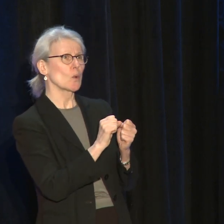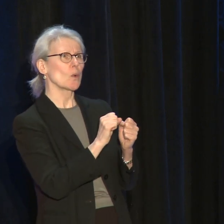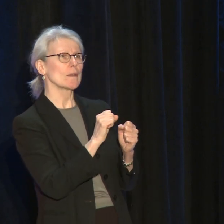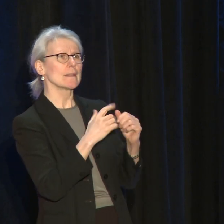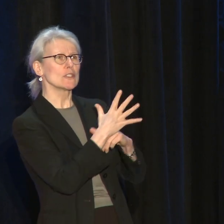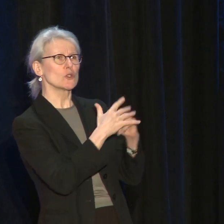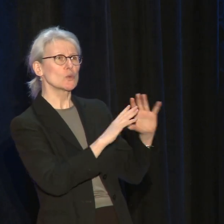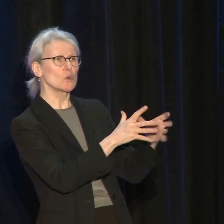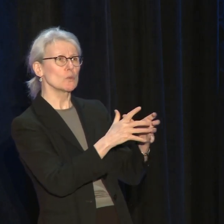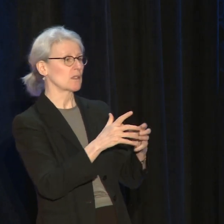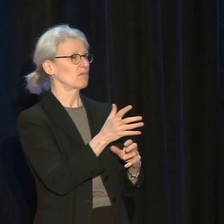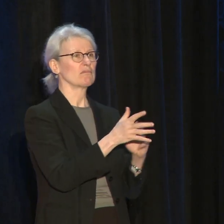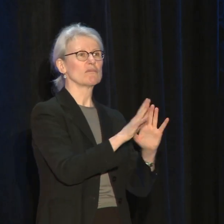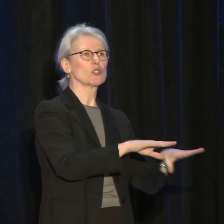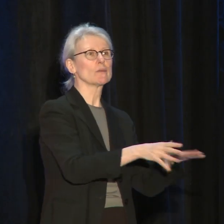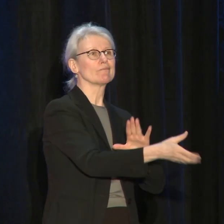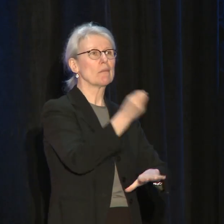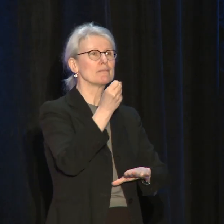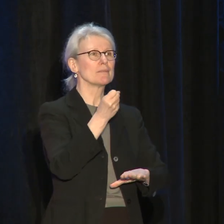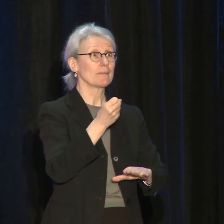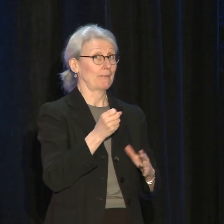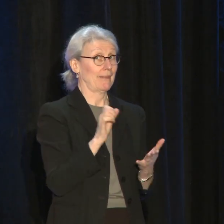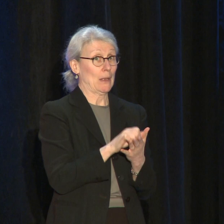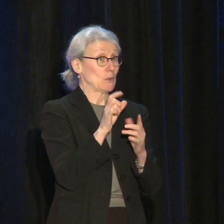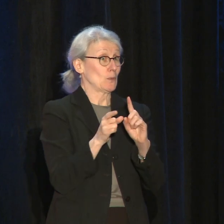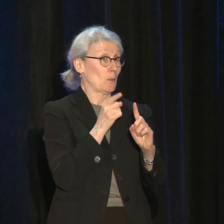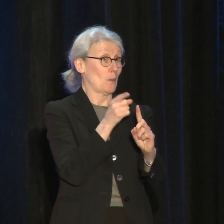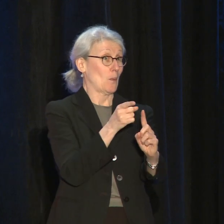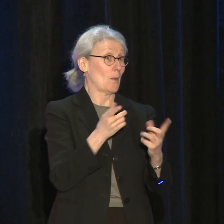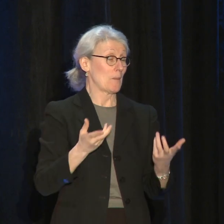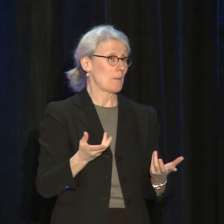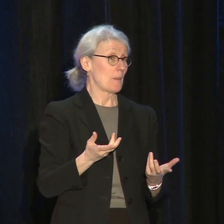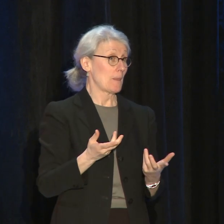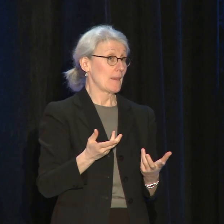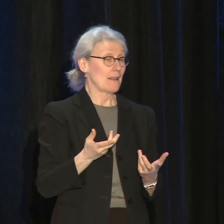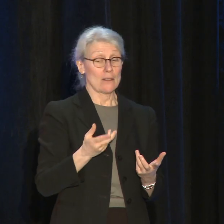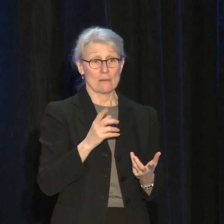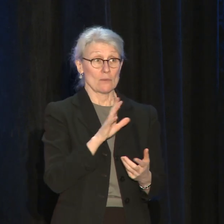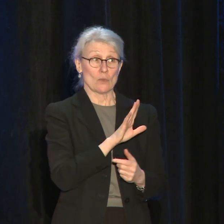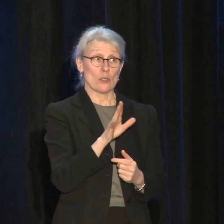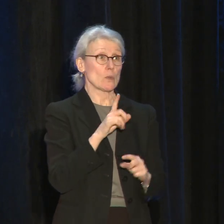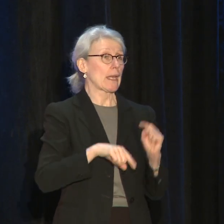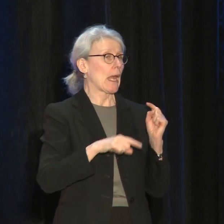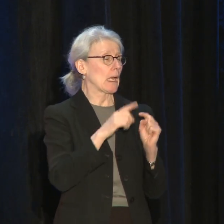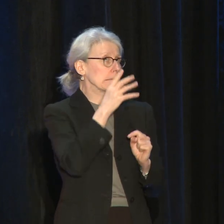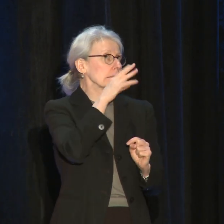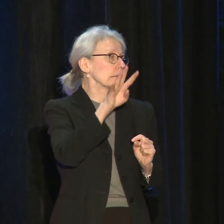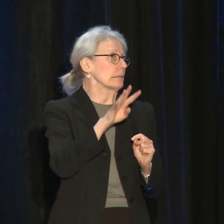there's no doubt about it, that is what it was used for, and we have to understand these